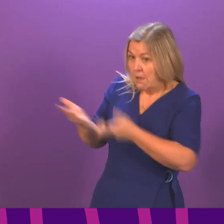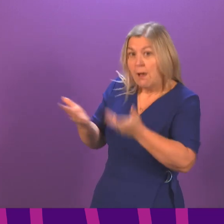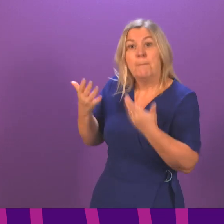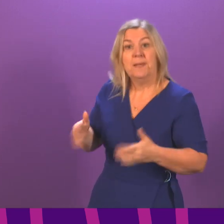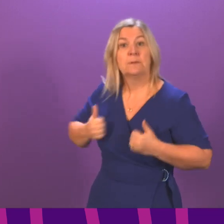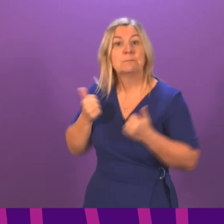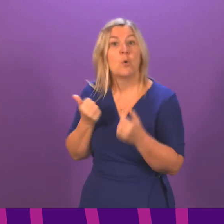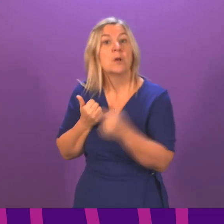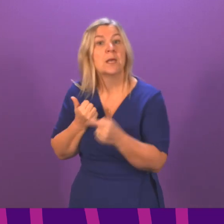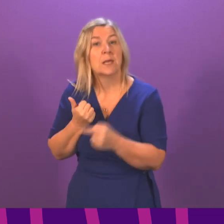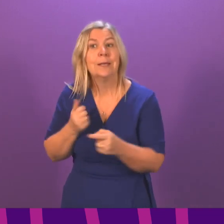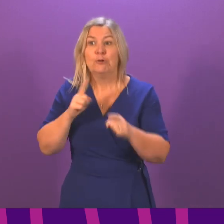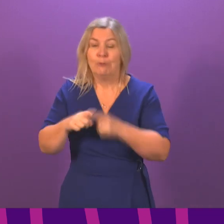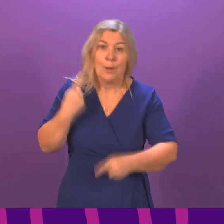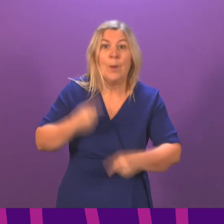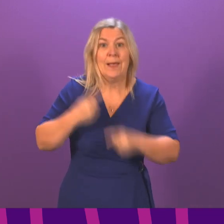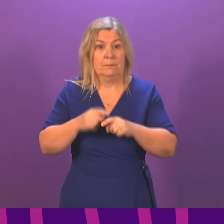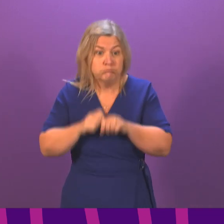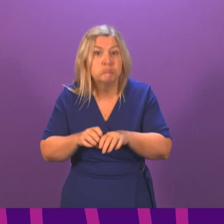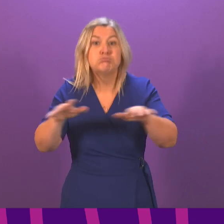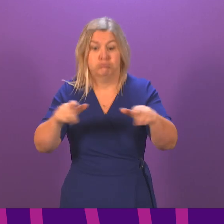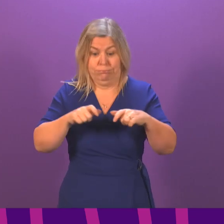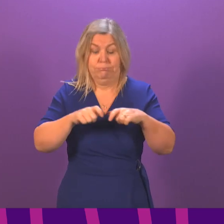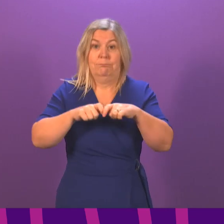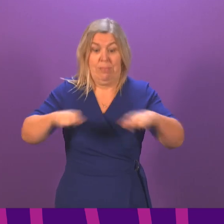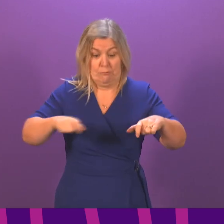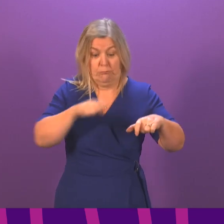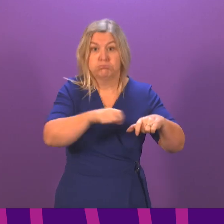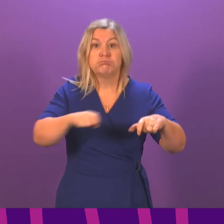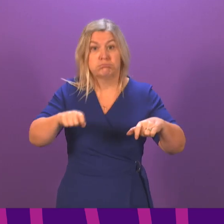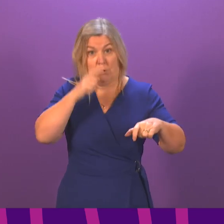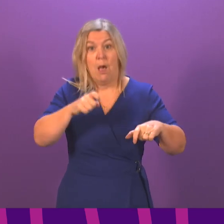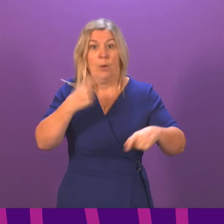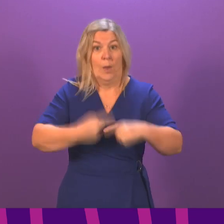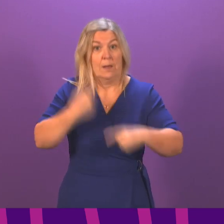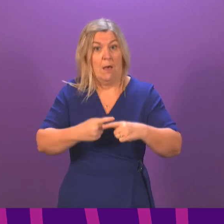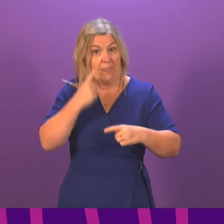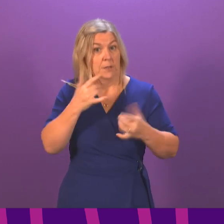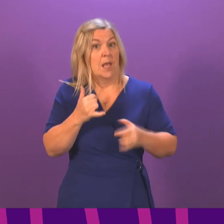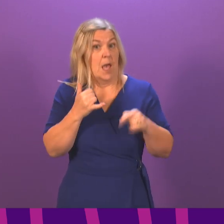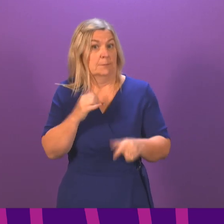the roll-out of lateral flow testing so that it more quickly becomes a routine part of